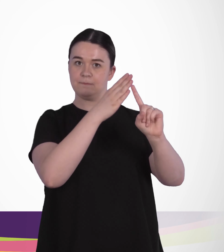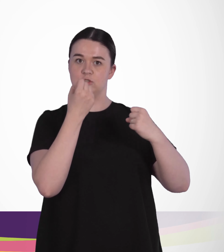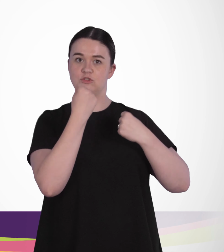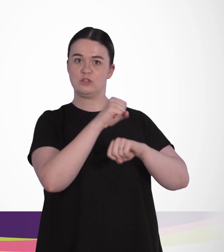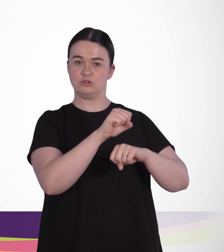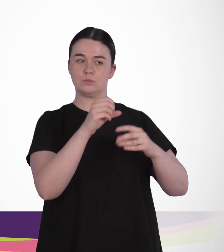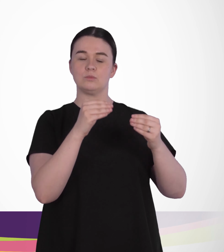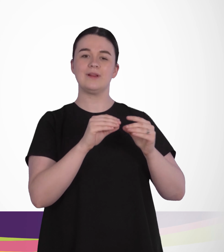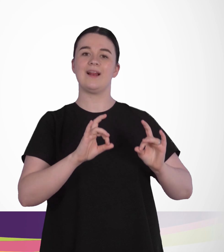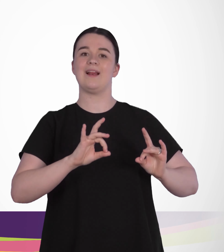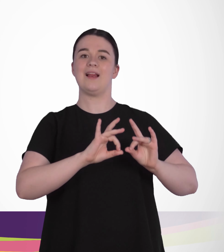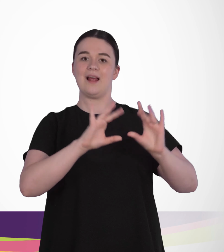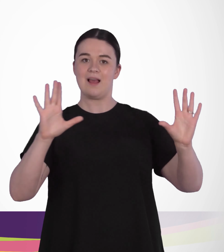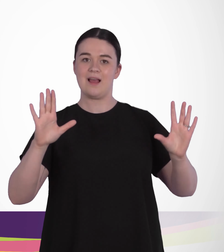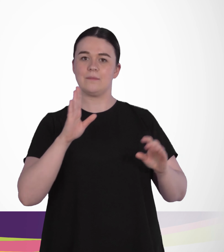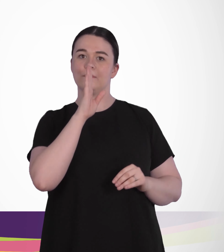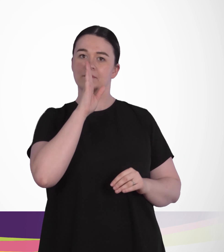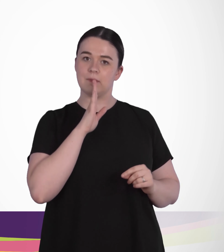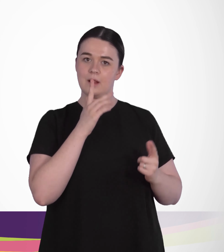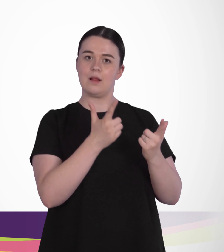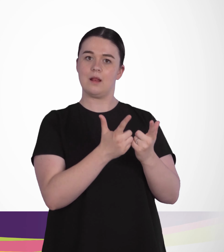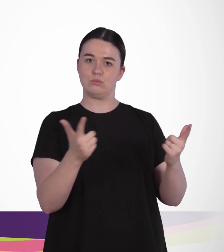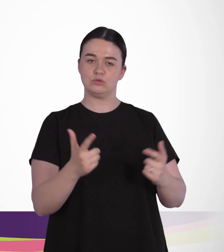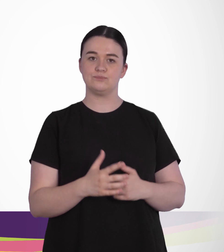of the Strategy in clear, plain-language terms.